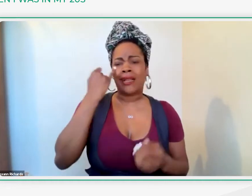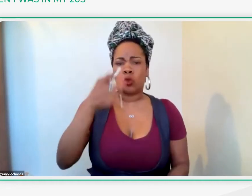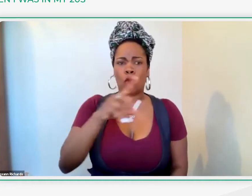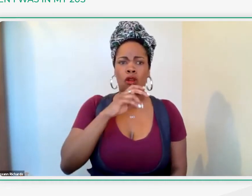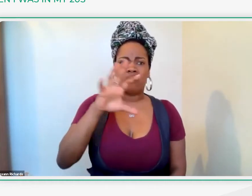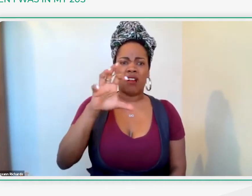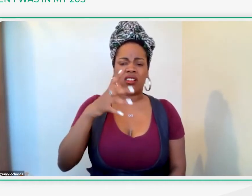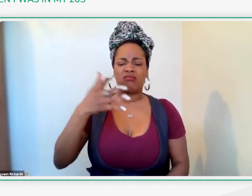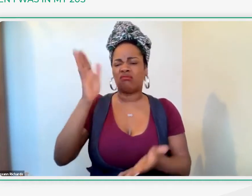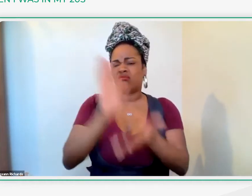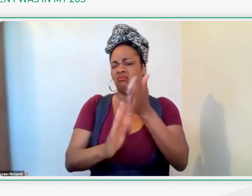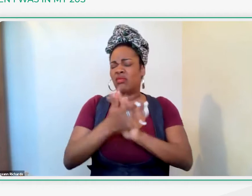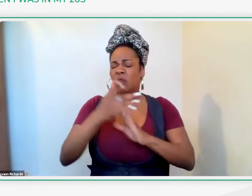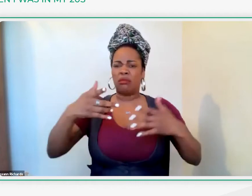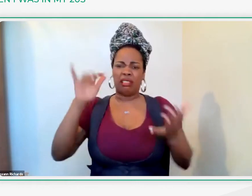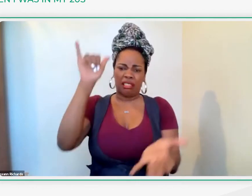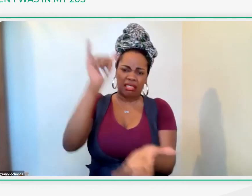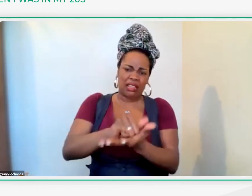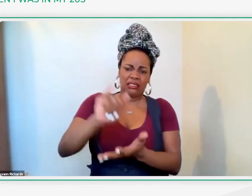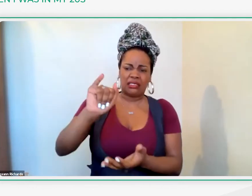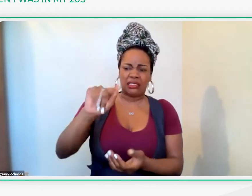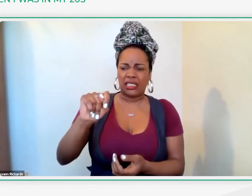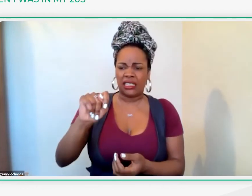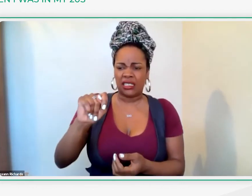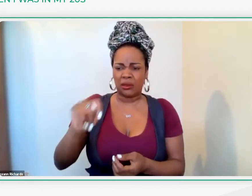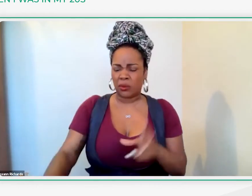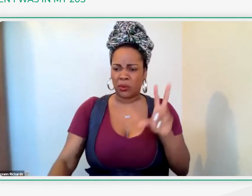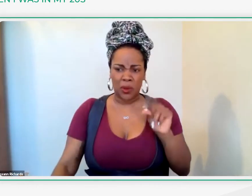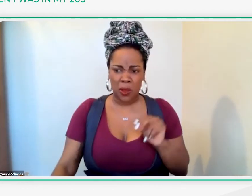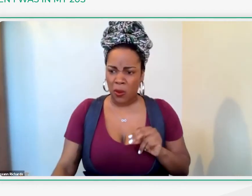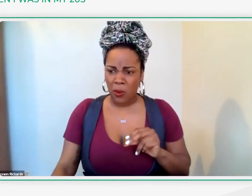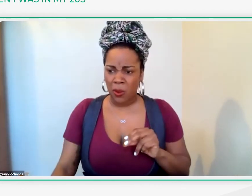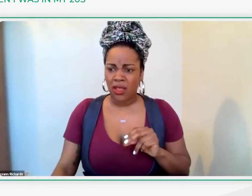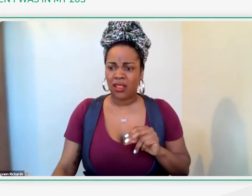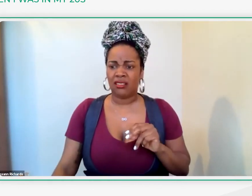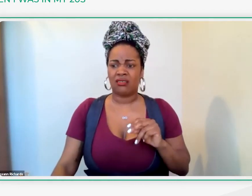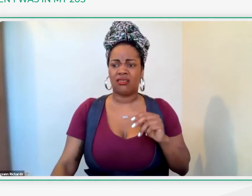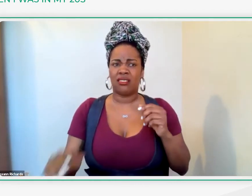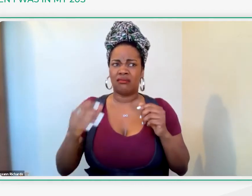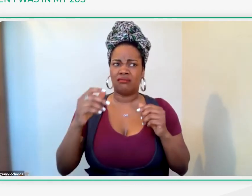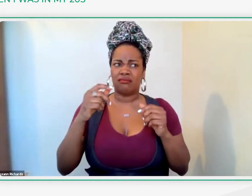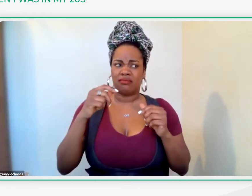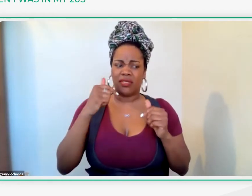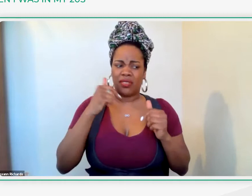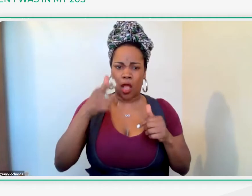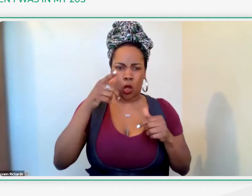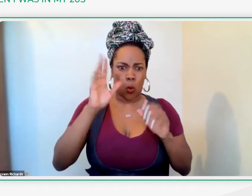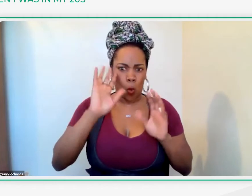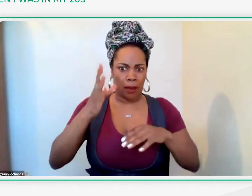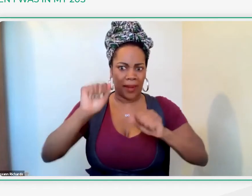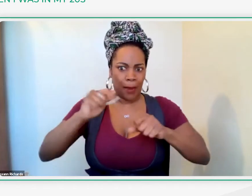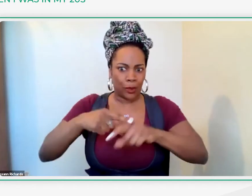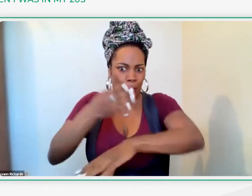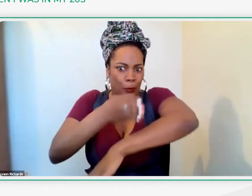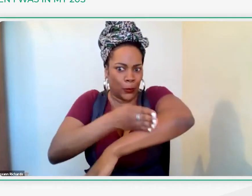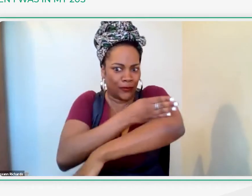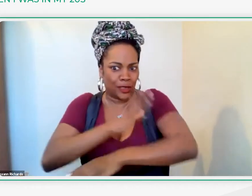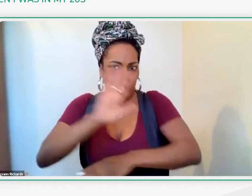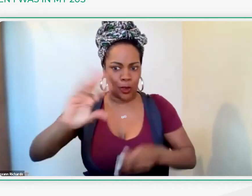If, let's say, your score is a 500, you may think, “That's it!”